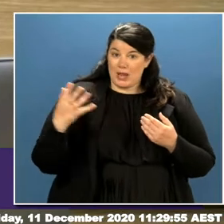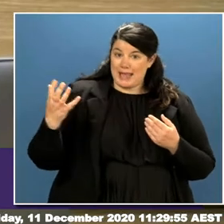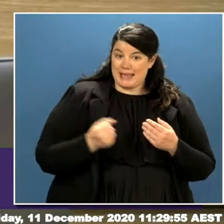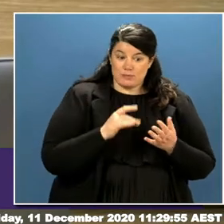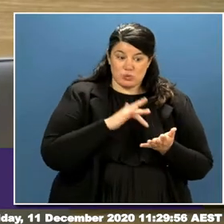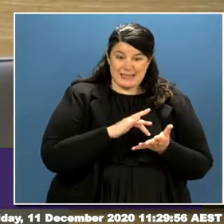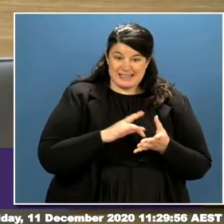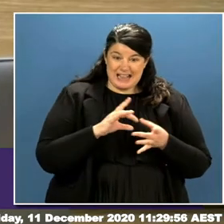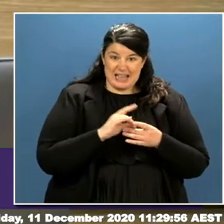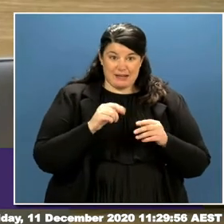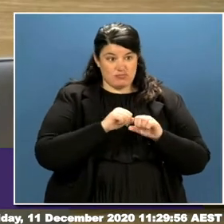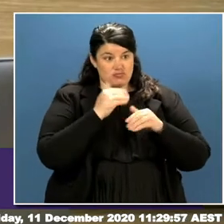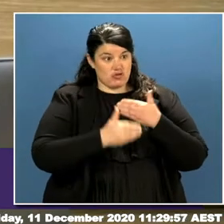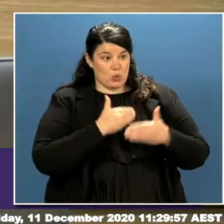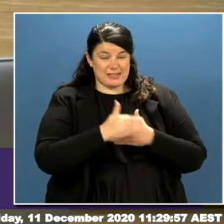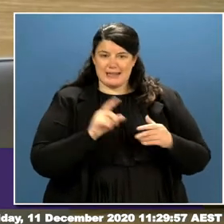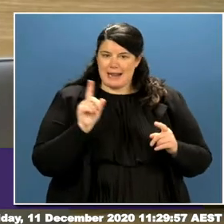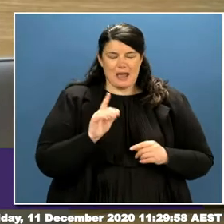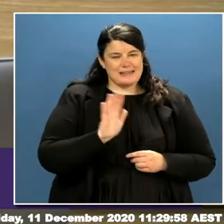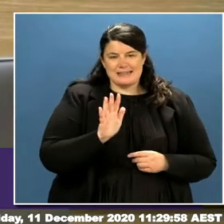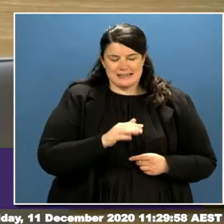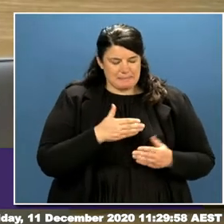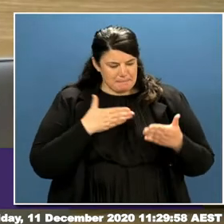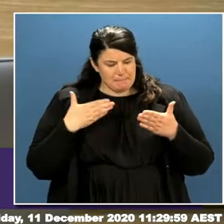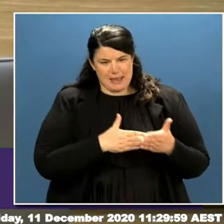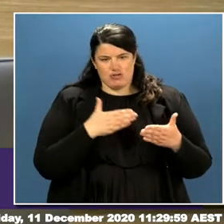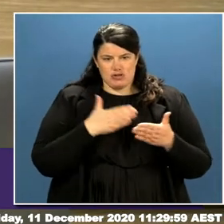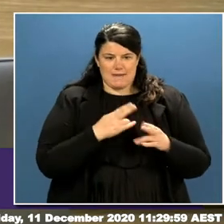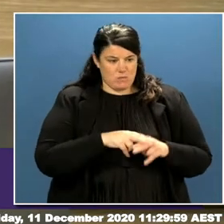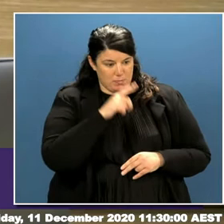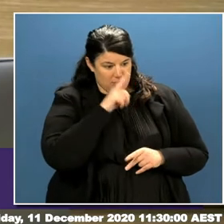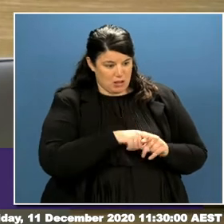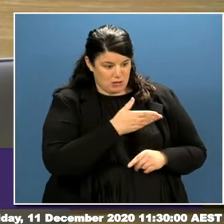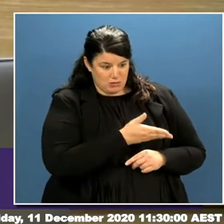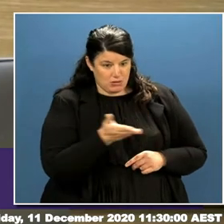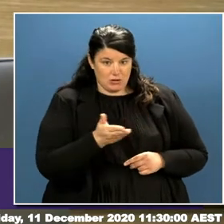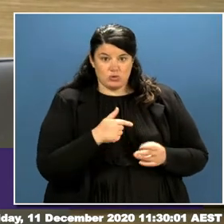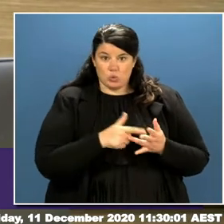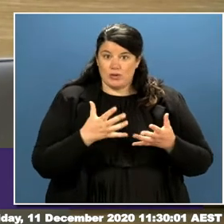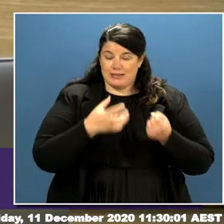current form is a real barrier to people like Rohan maintaining employment.